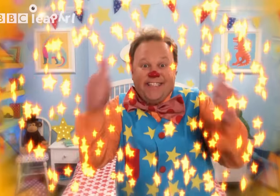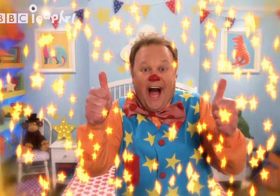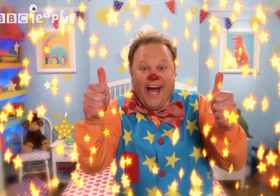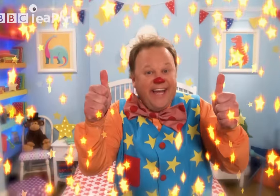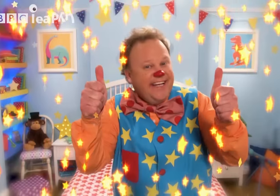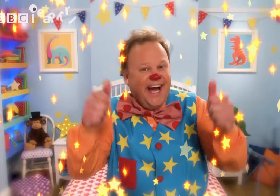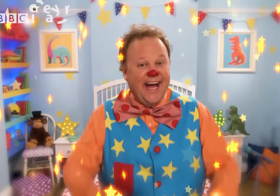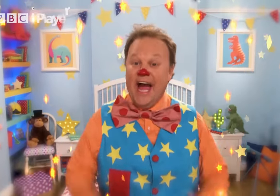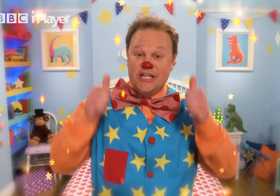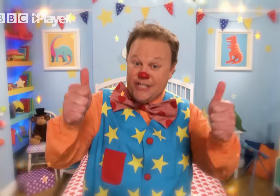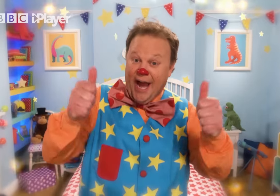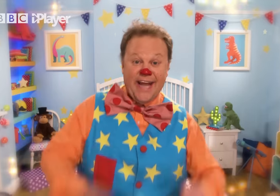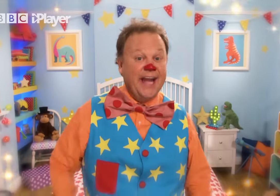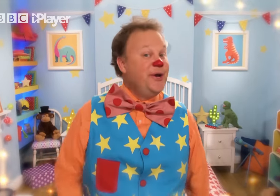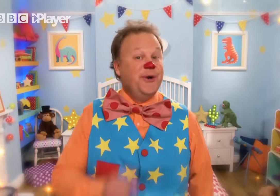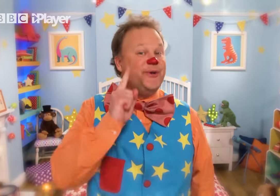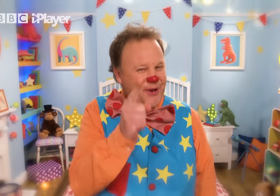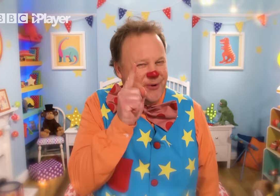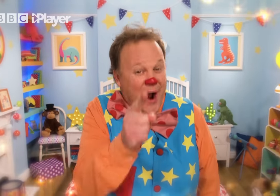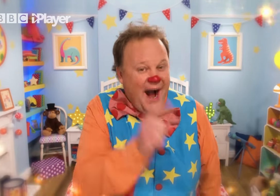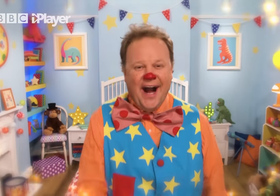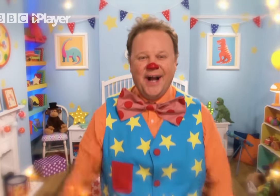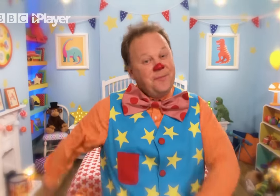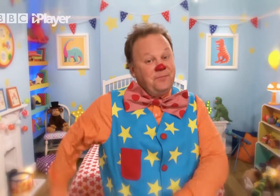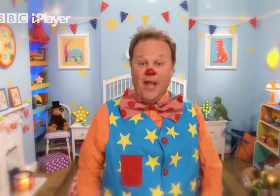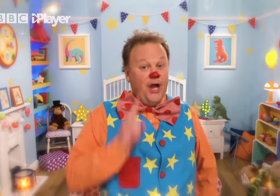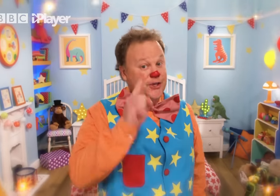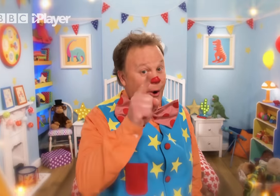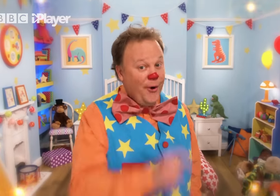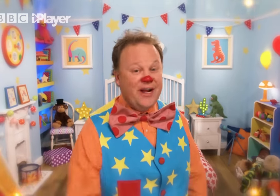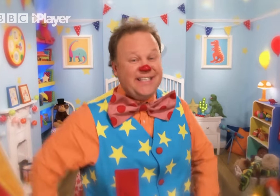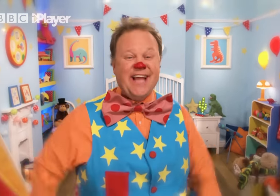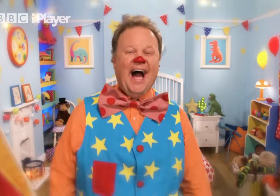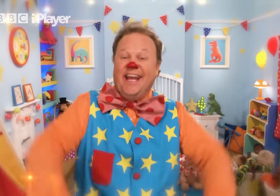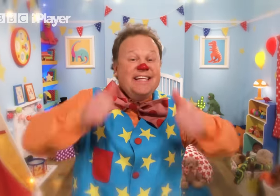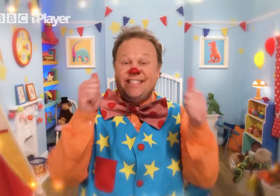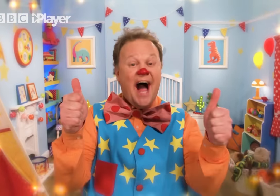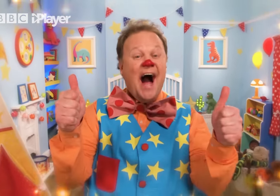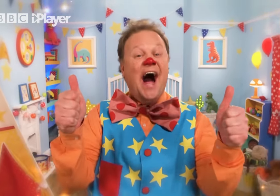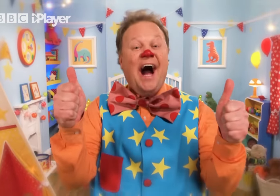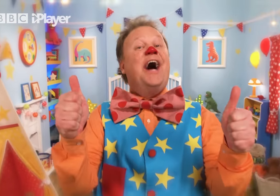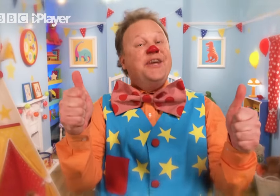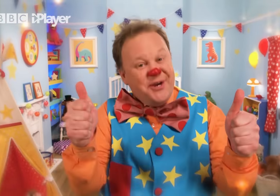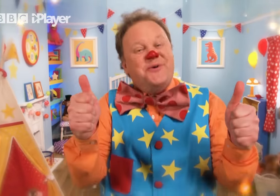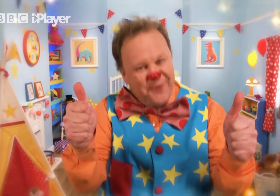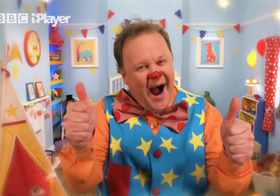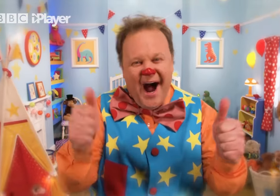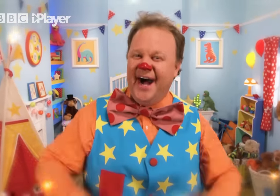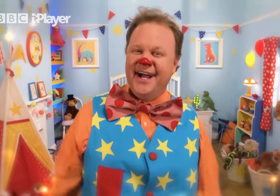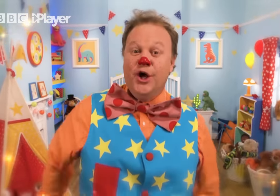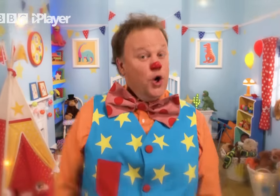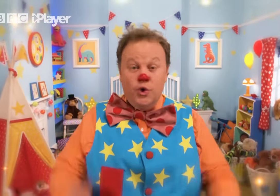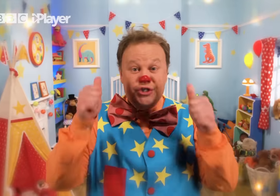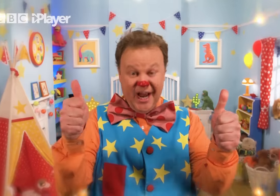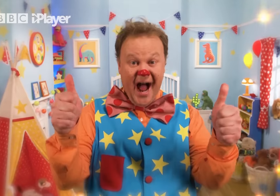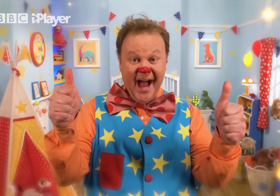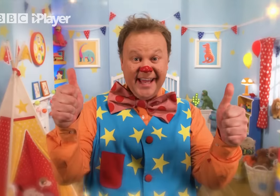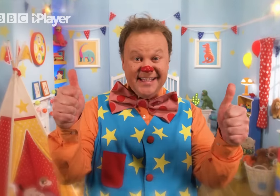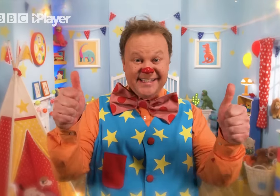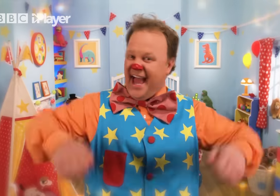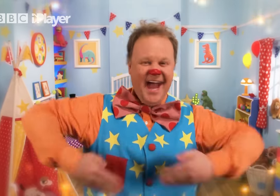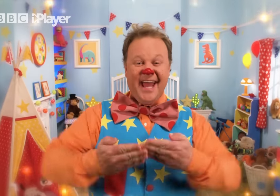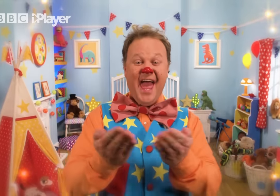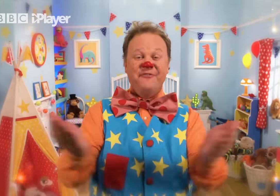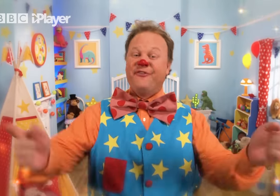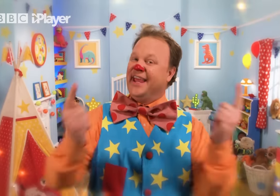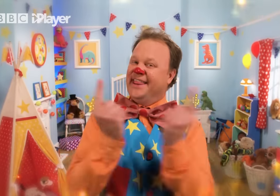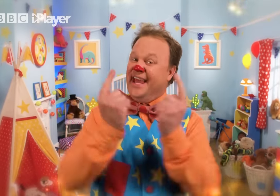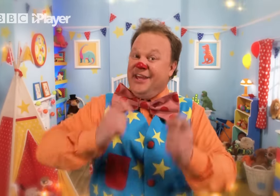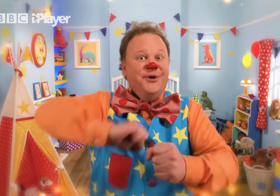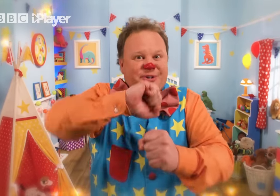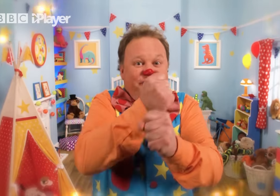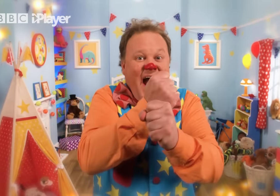shine shine at who you are you're a shining star you are who shines at everything you try